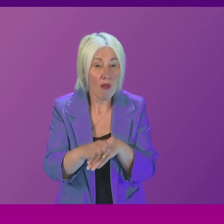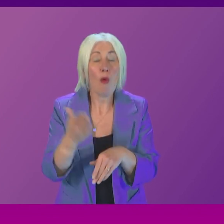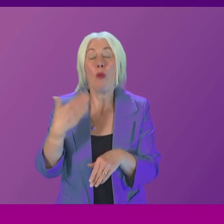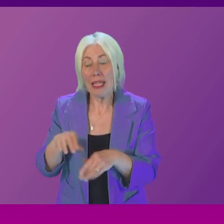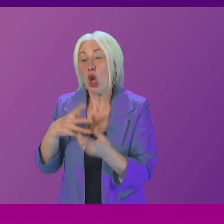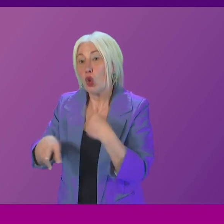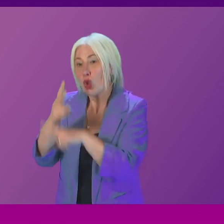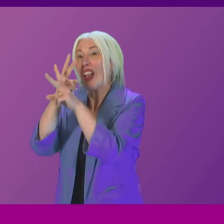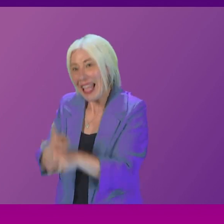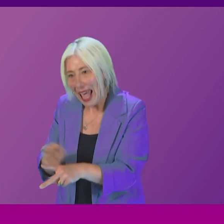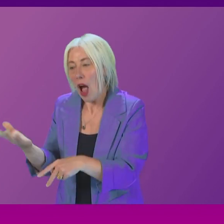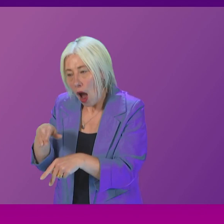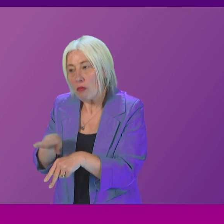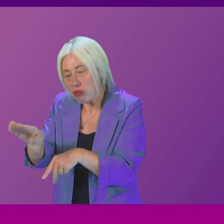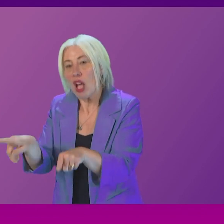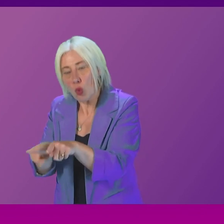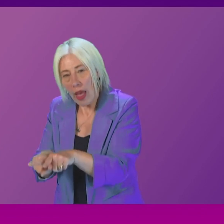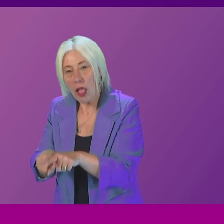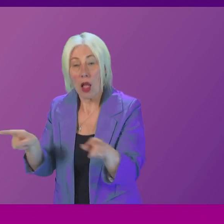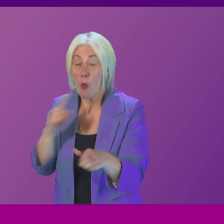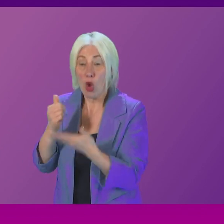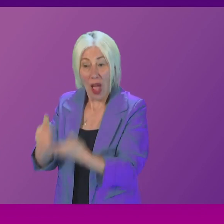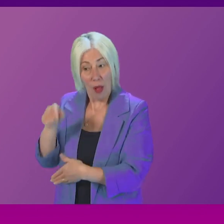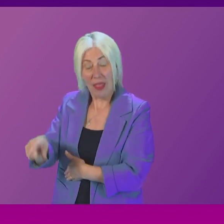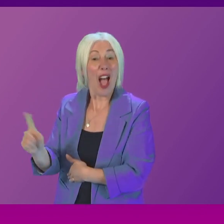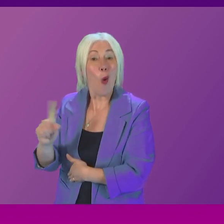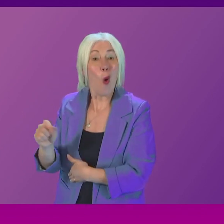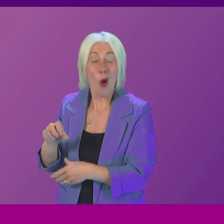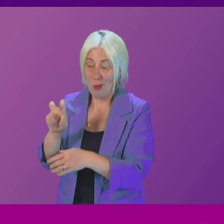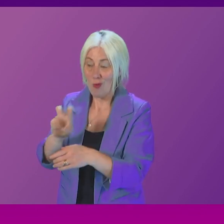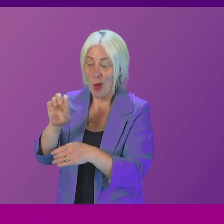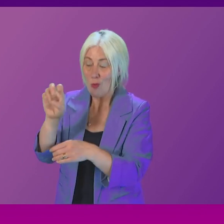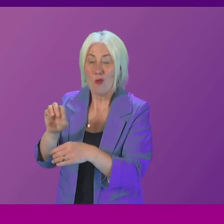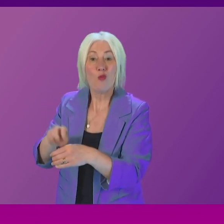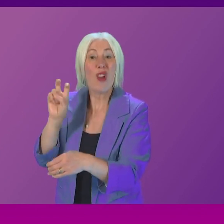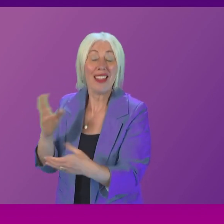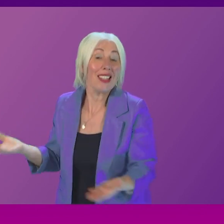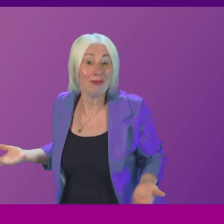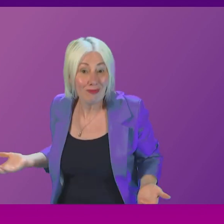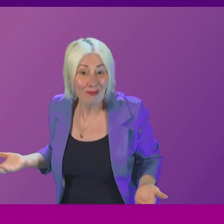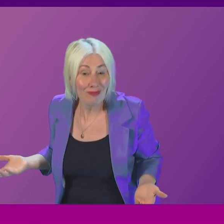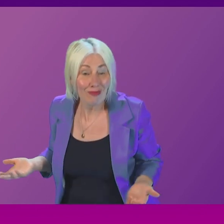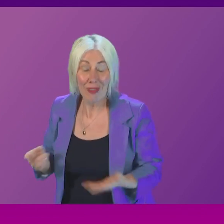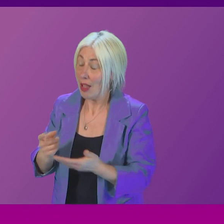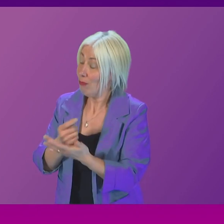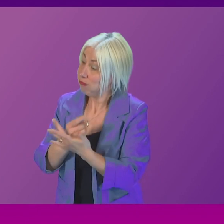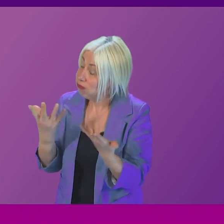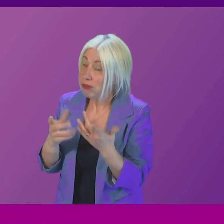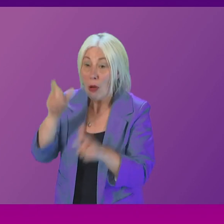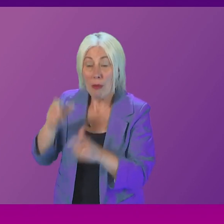What has not helped social care, of course, is Brexit, whereby many staff have left social